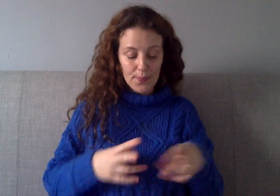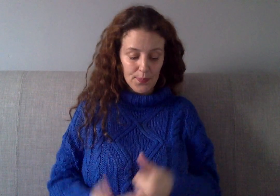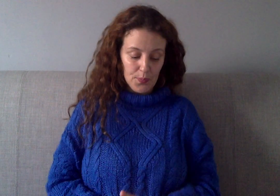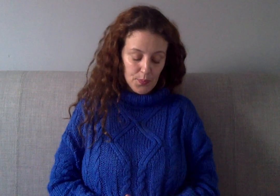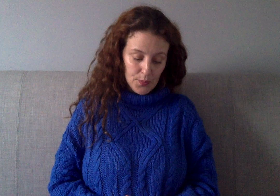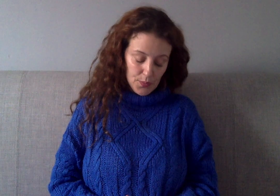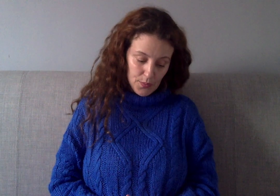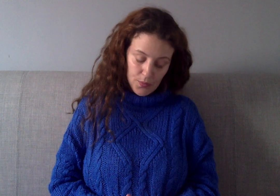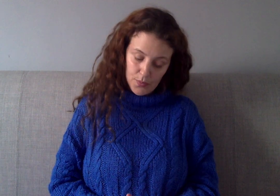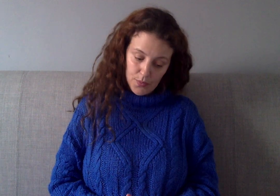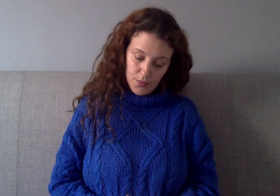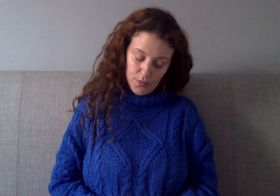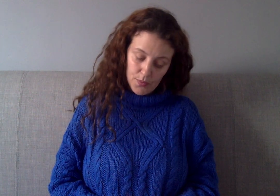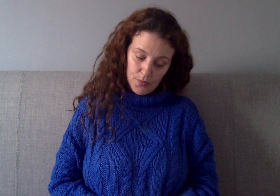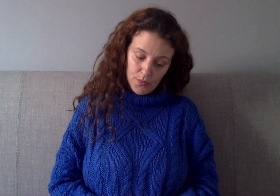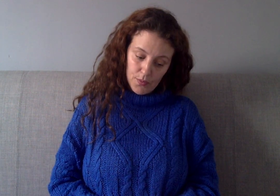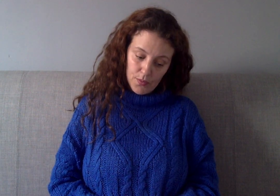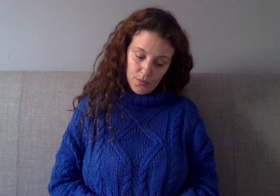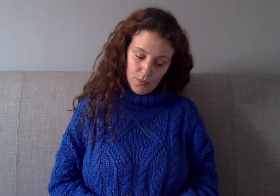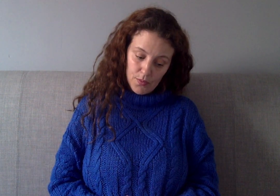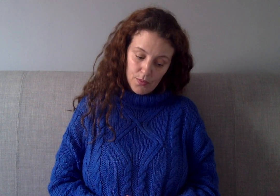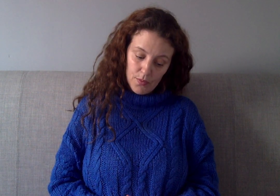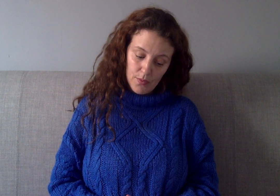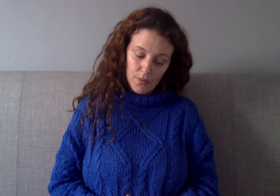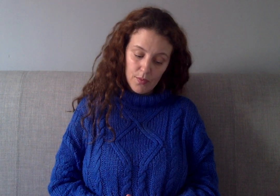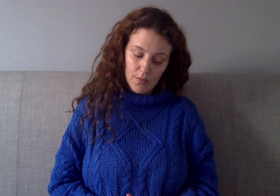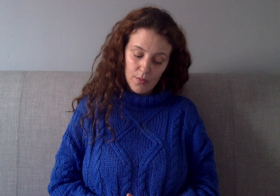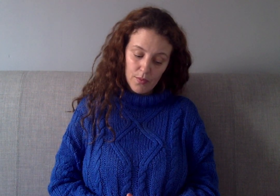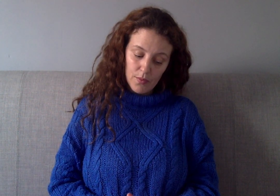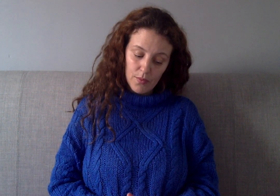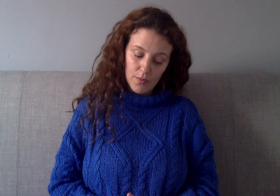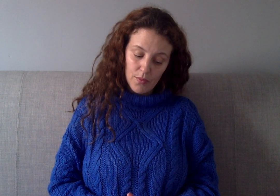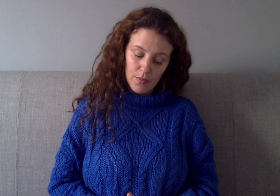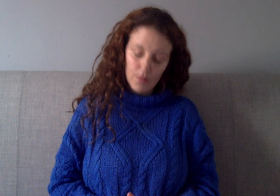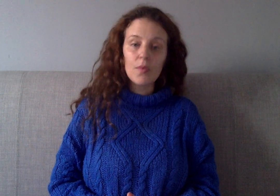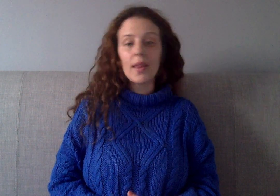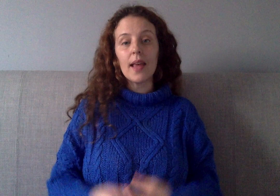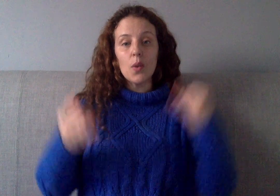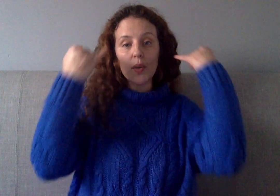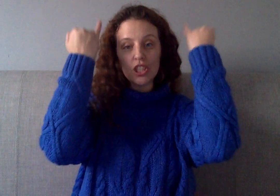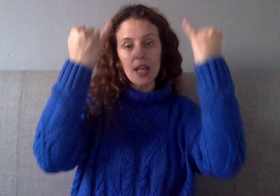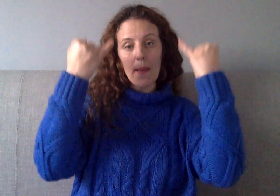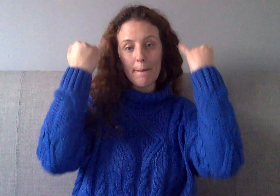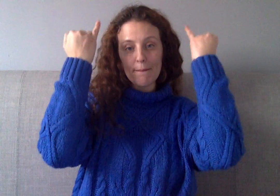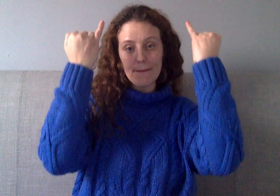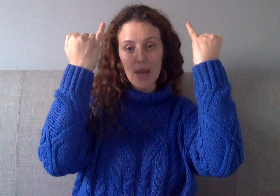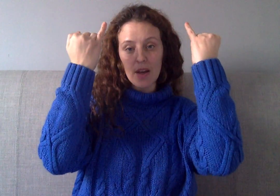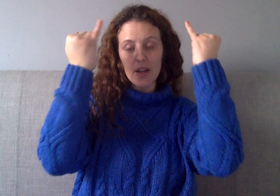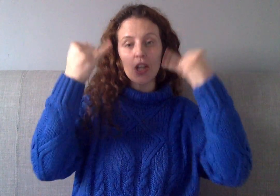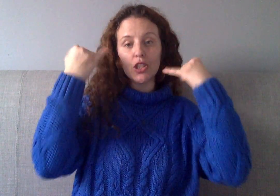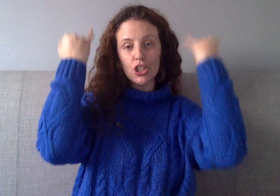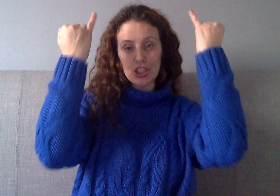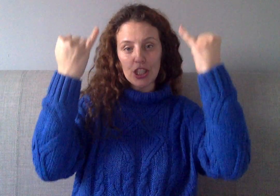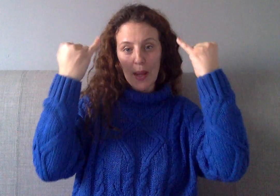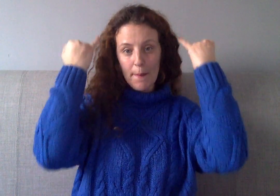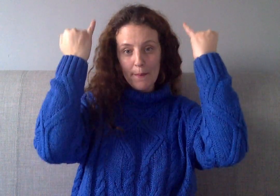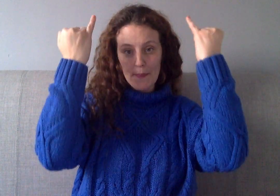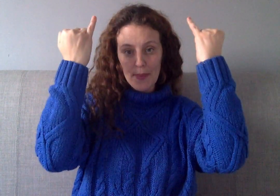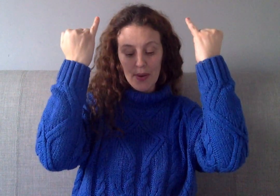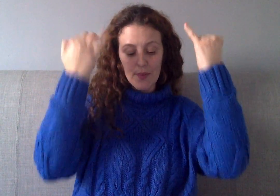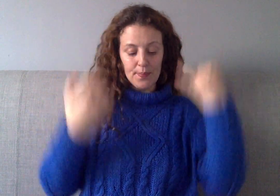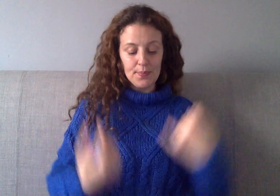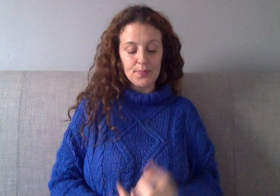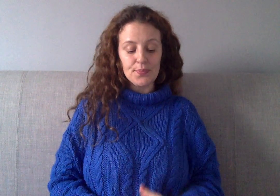SHEEP